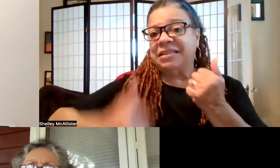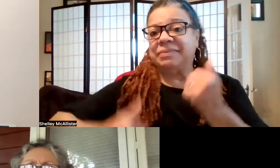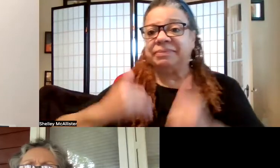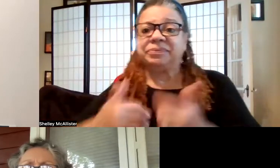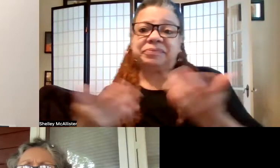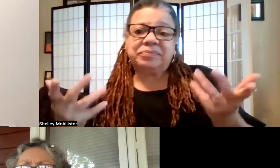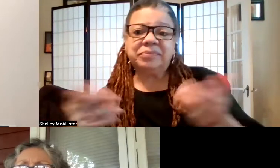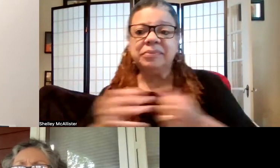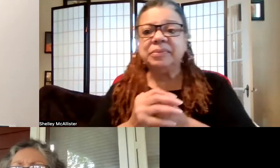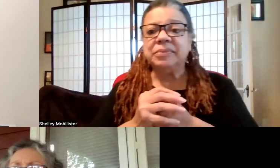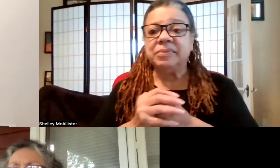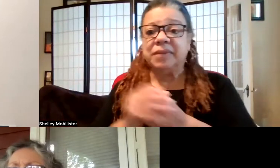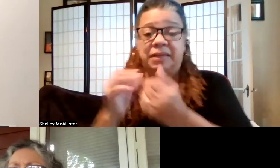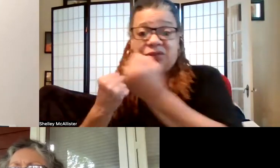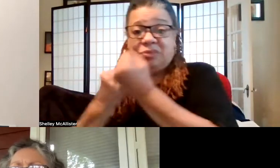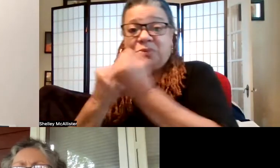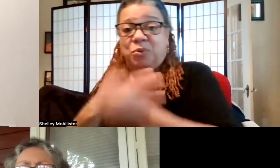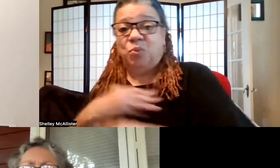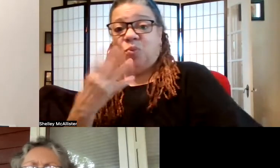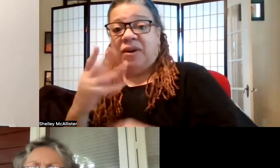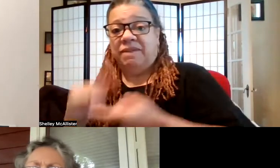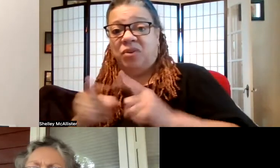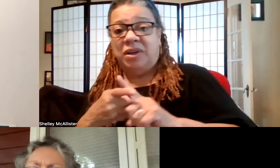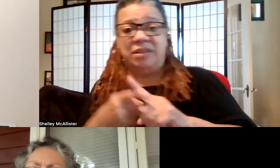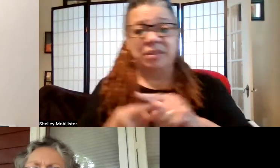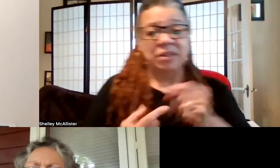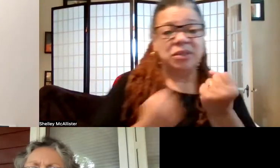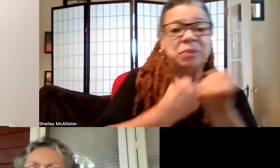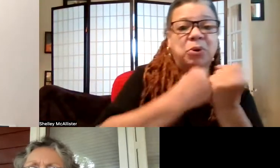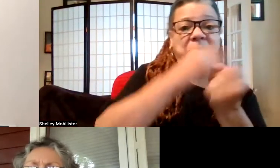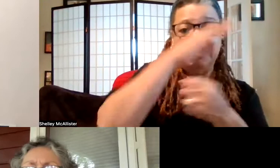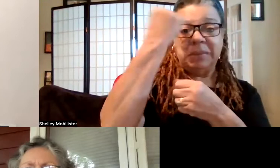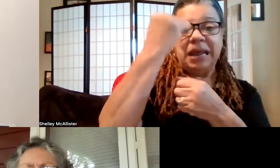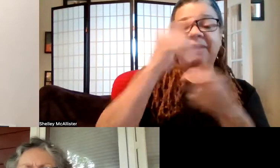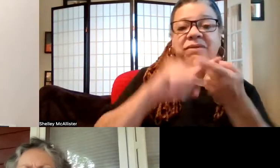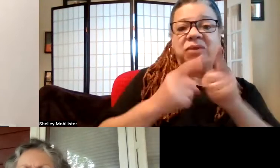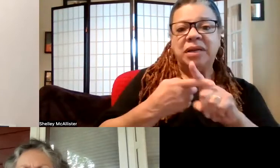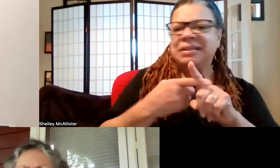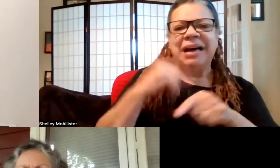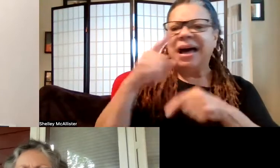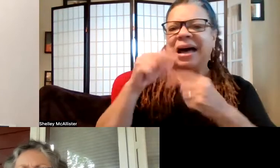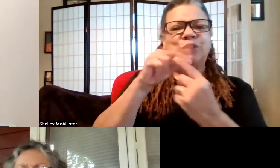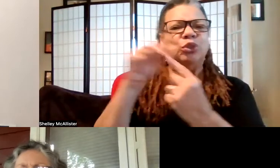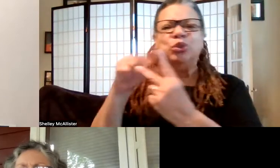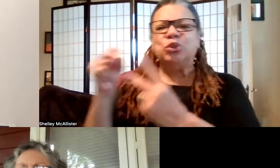Should she stand with her white friends or her black friends? Hhow does one choose in a situation like that?